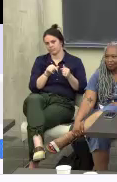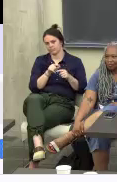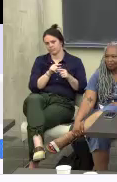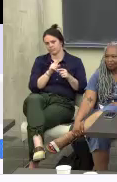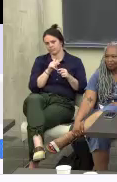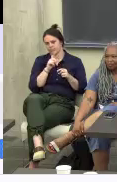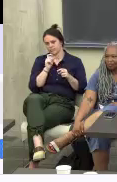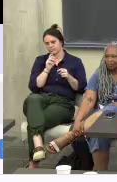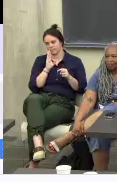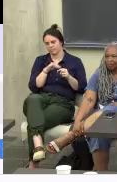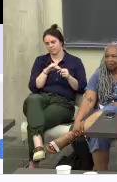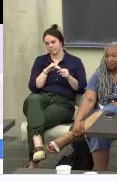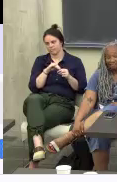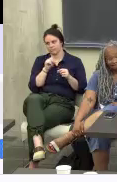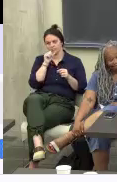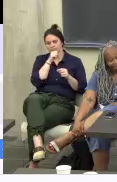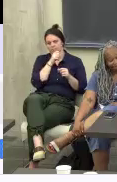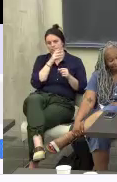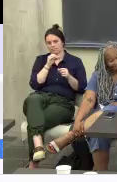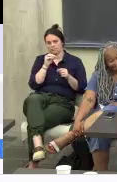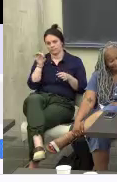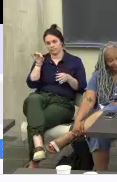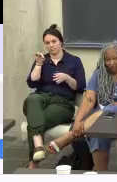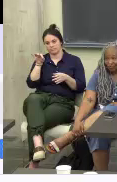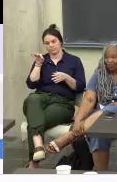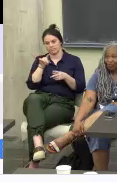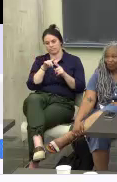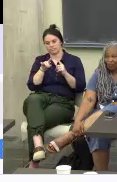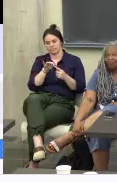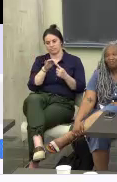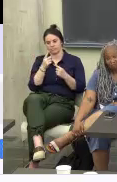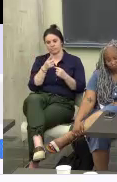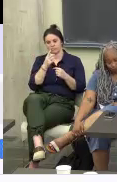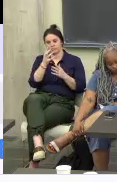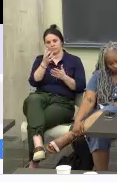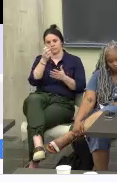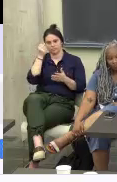You know, it's the carrot and the stick but Unless somebody's taking food out of their mouth because